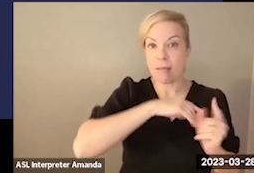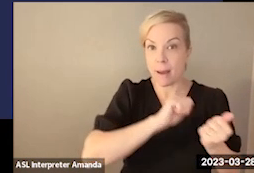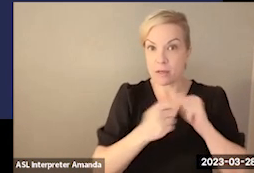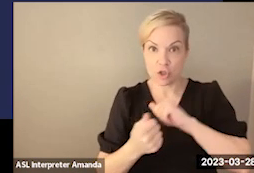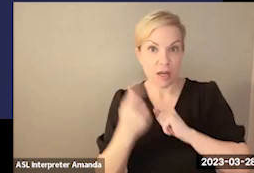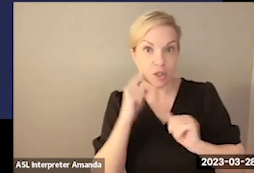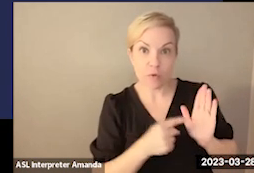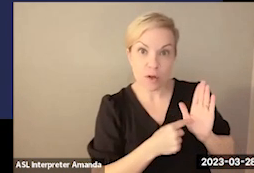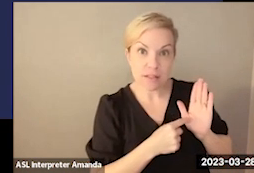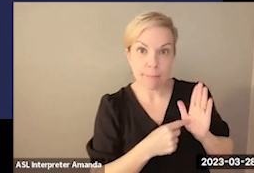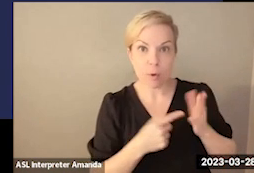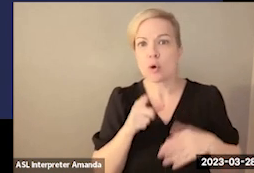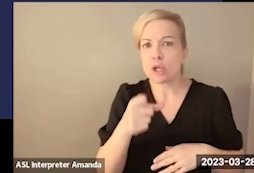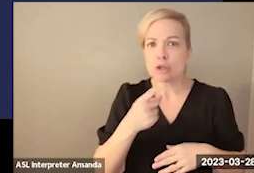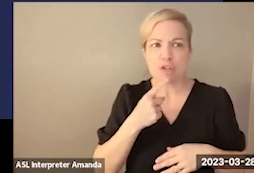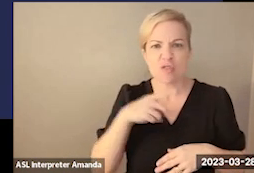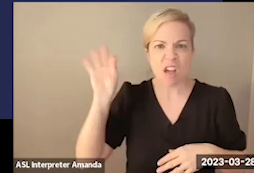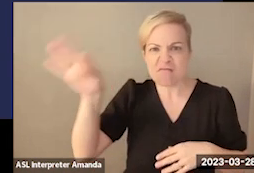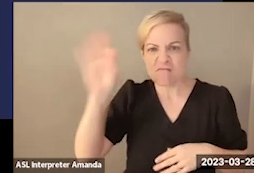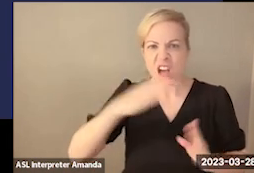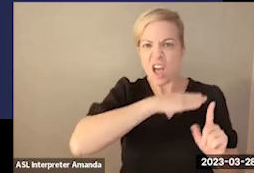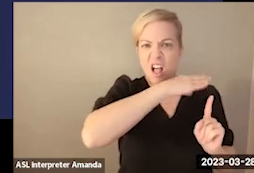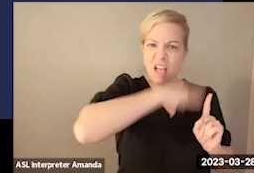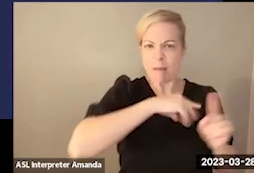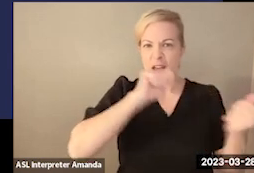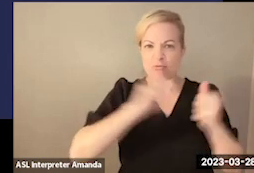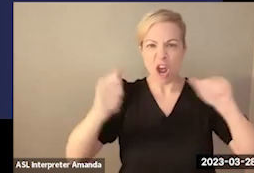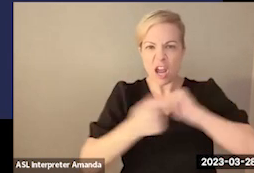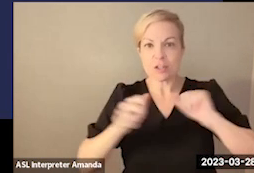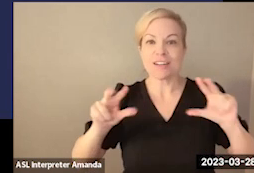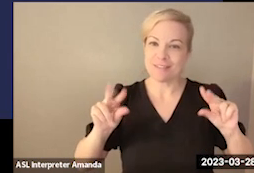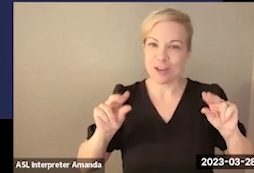Debbie Stine, Science & Technology Policy Academy: you don't focus on climate change. You instead. Focus on flooding.